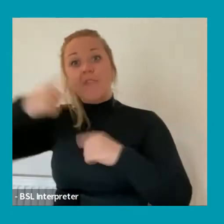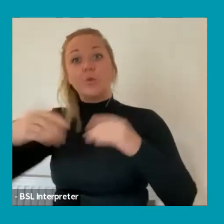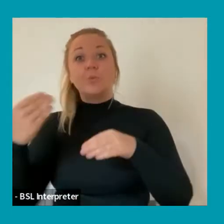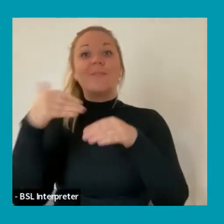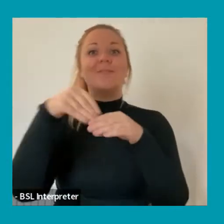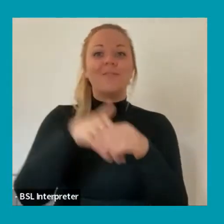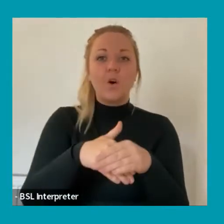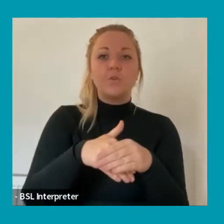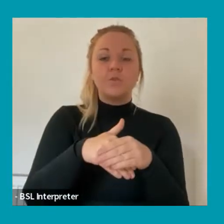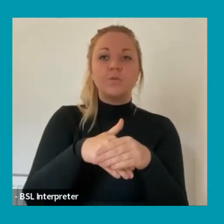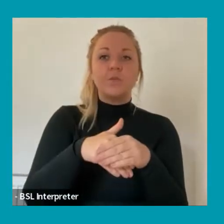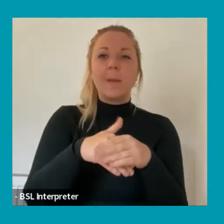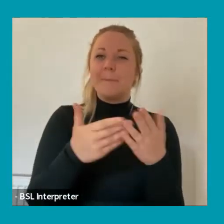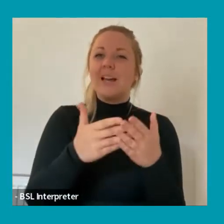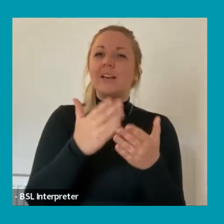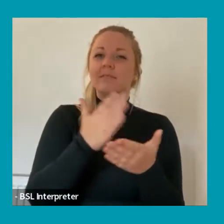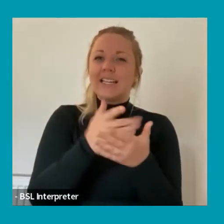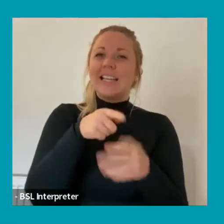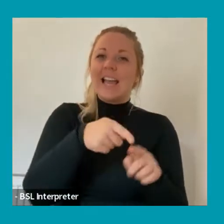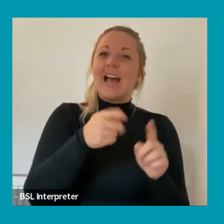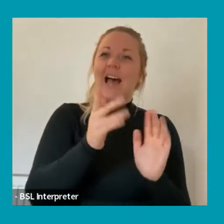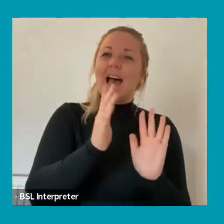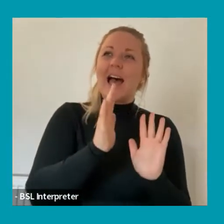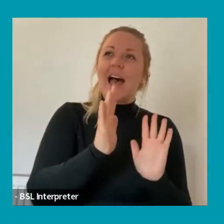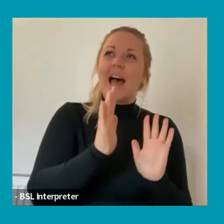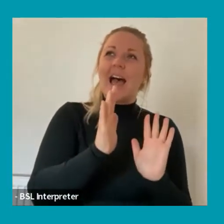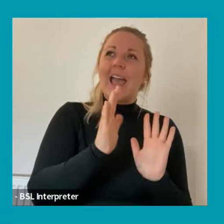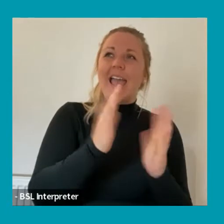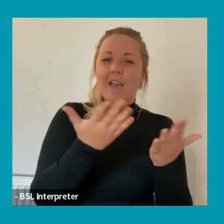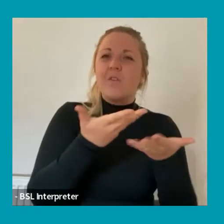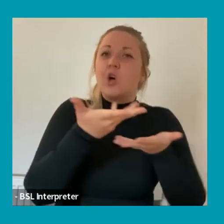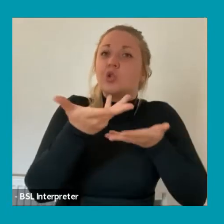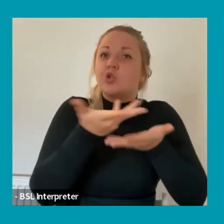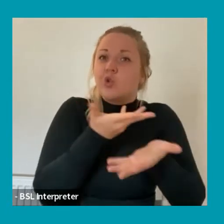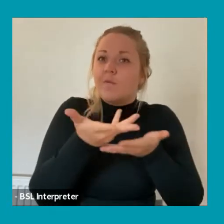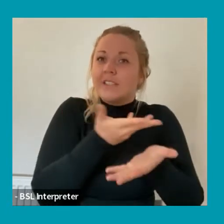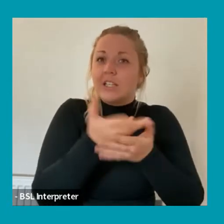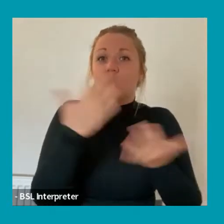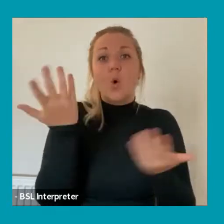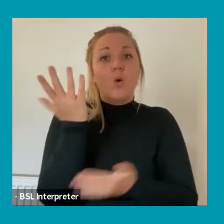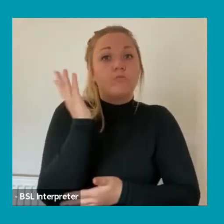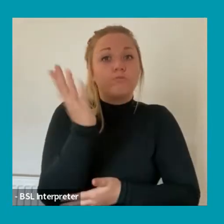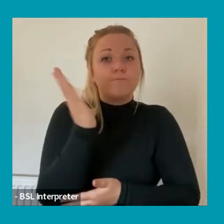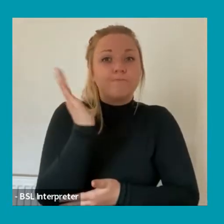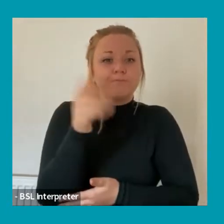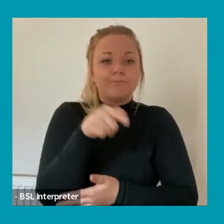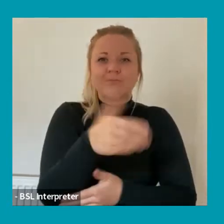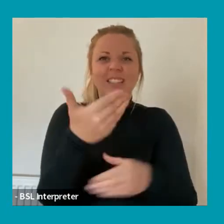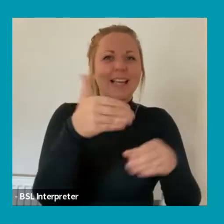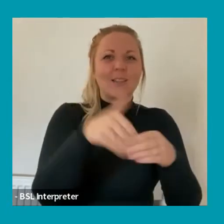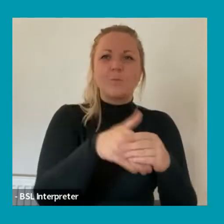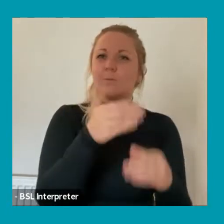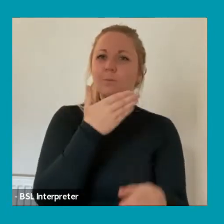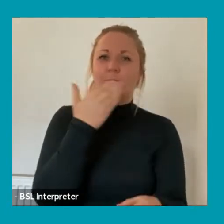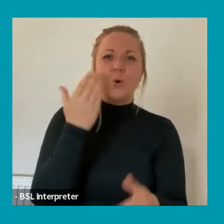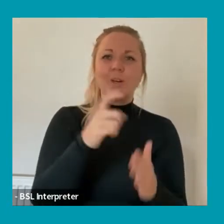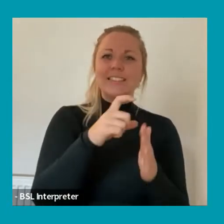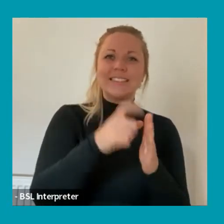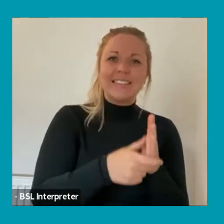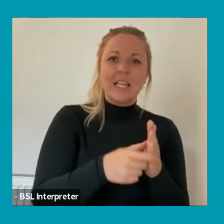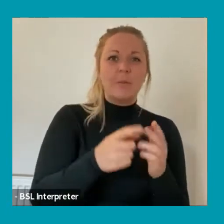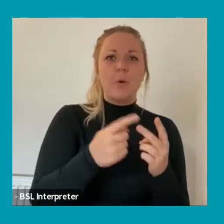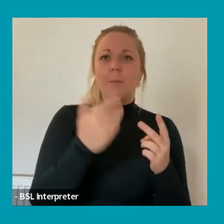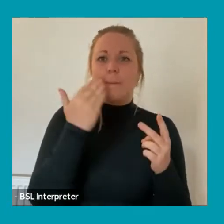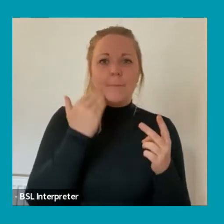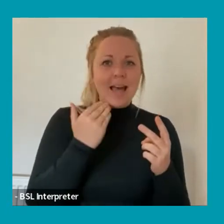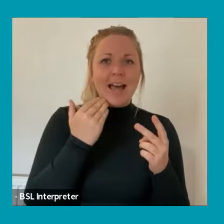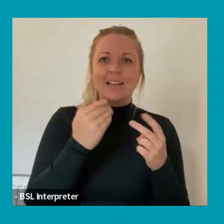But a conversation that doesn't include the group that is being supported or done to or whatever it